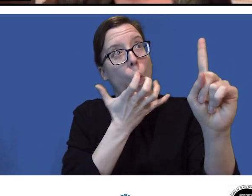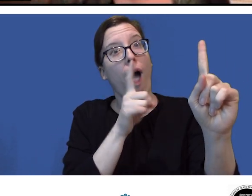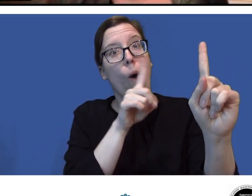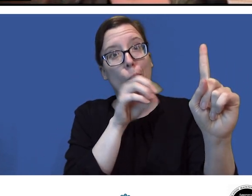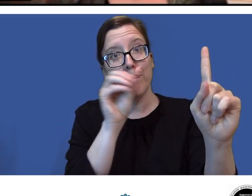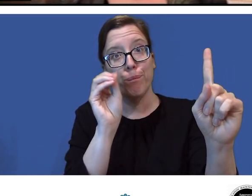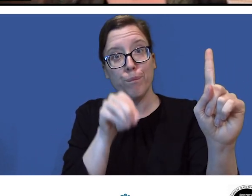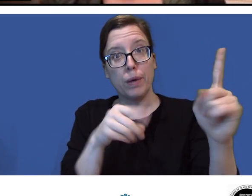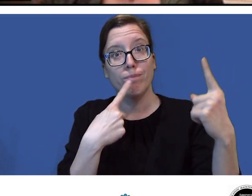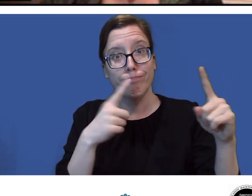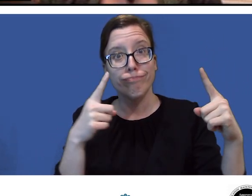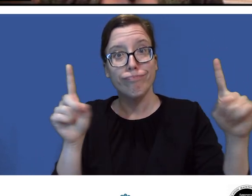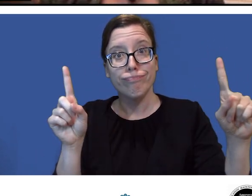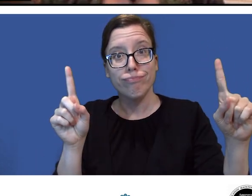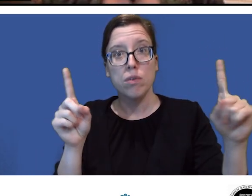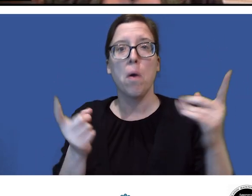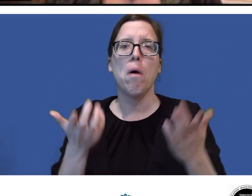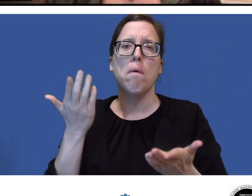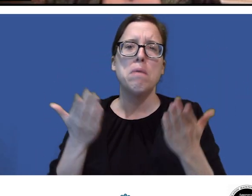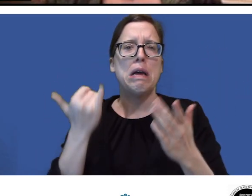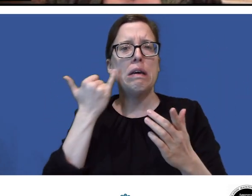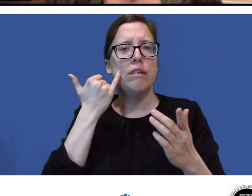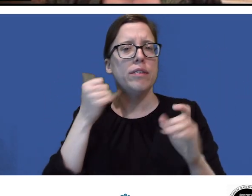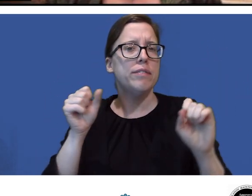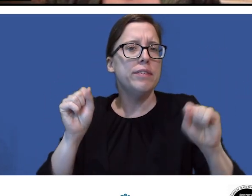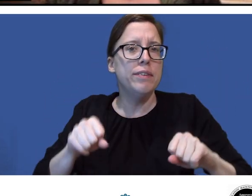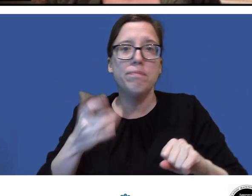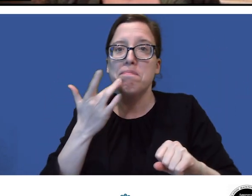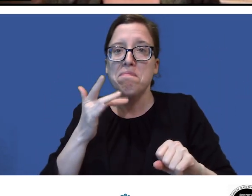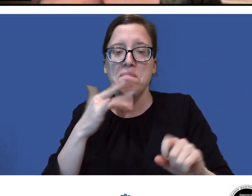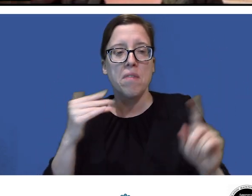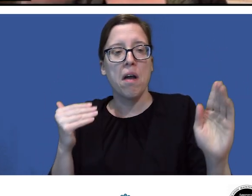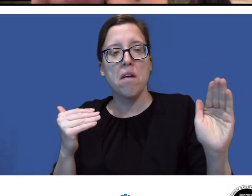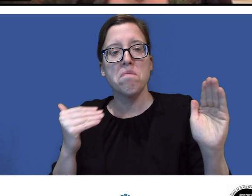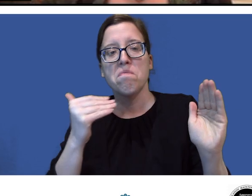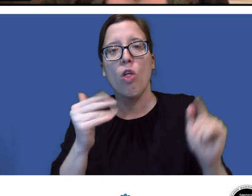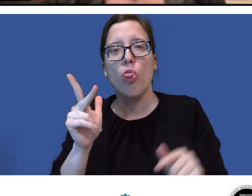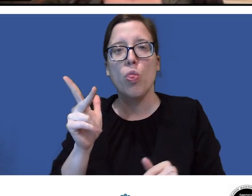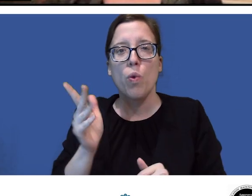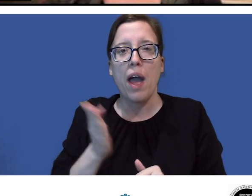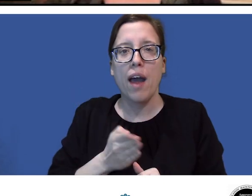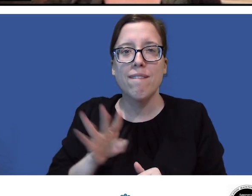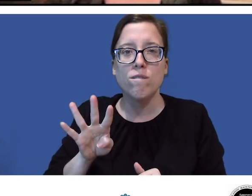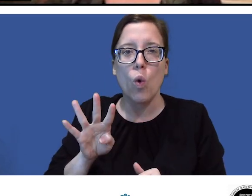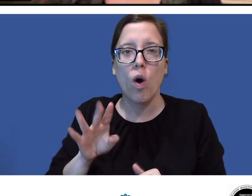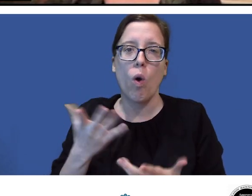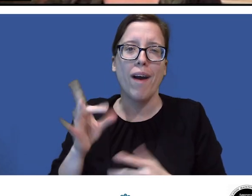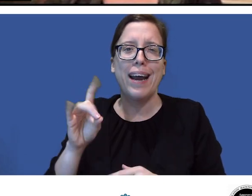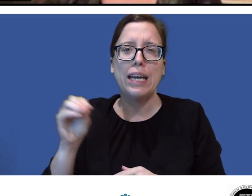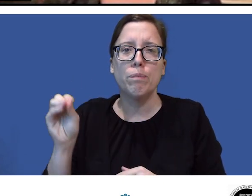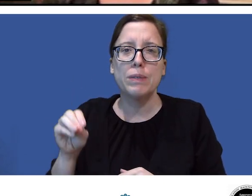we'll do it like three-fourths of the time. Or 80% of the time. And that's darn good, right?